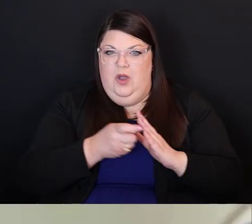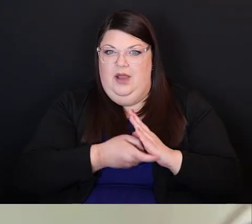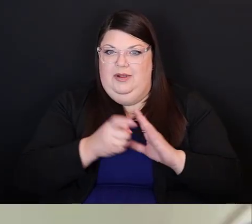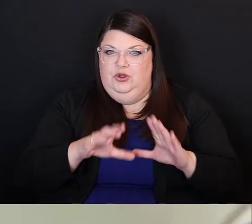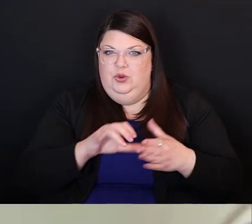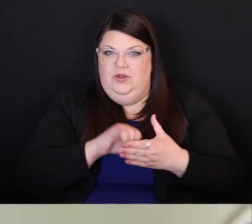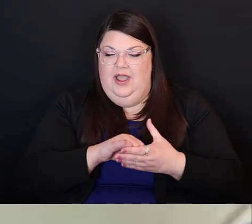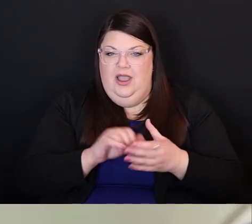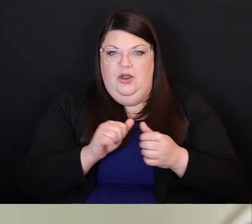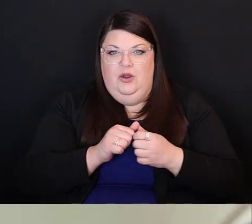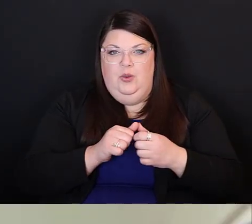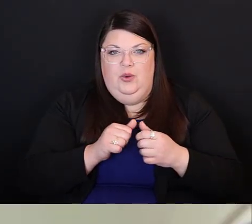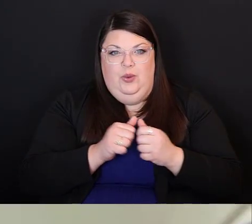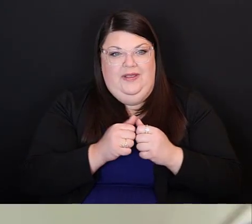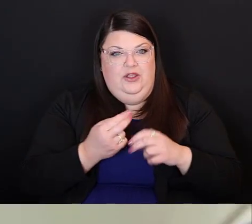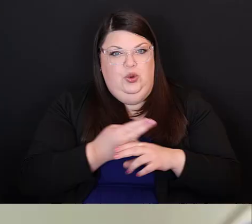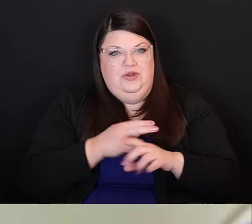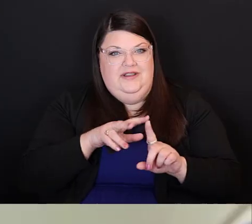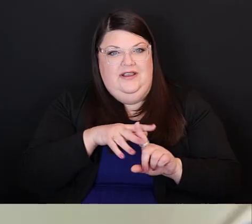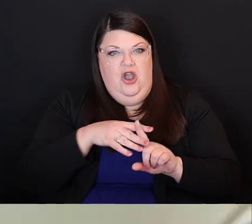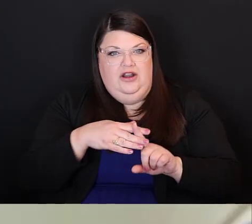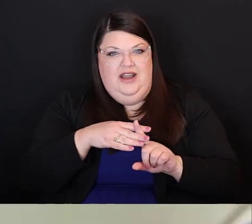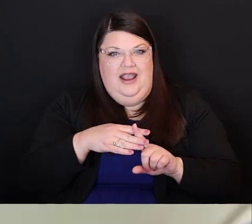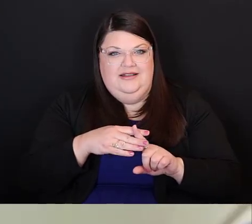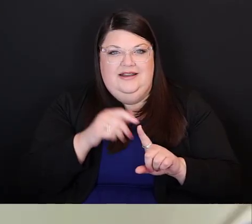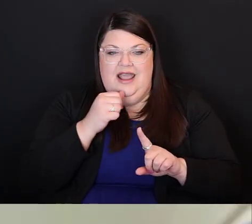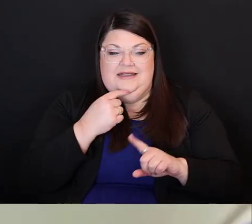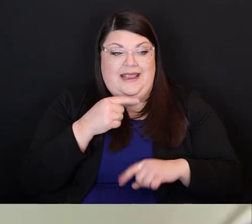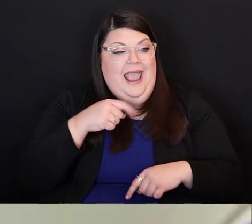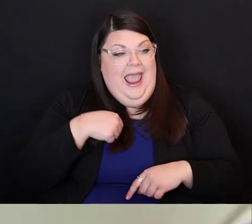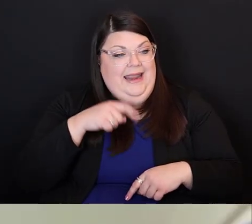Even if you don't say, hey, robot vacuum, I need you to go to this room right now.